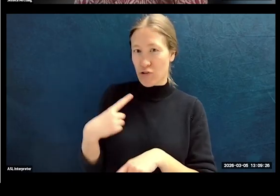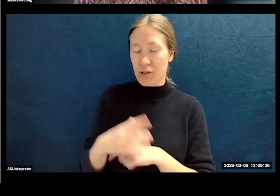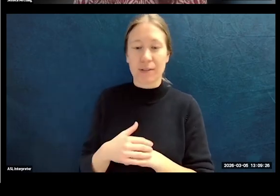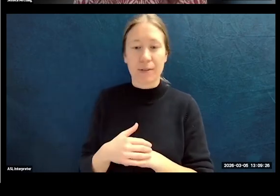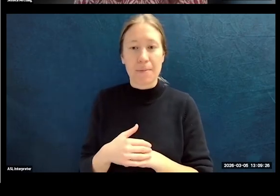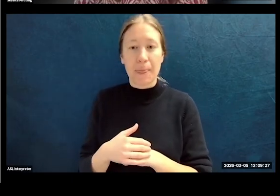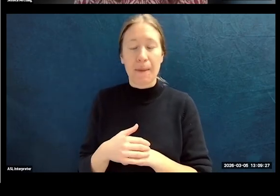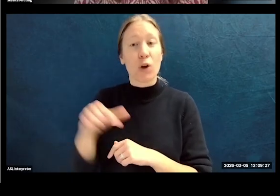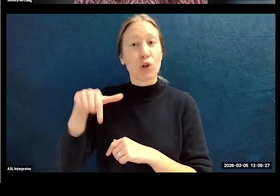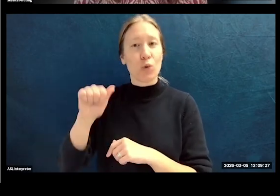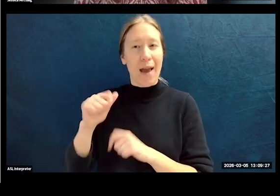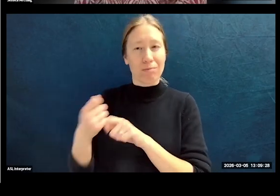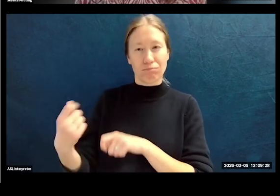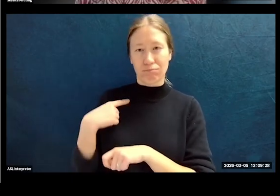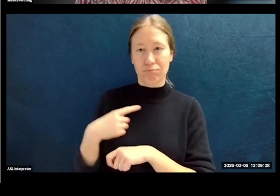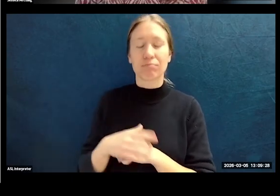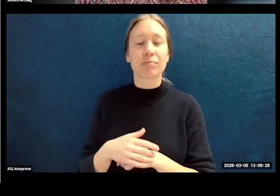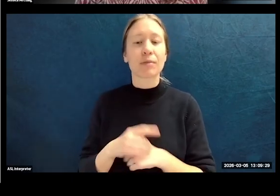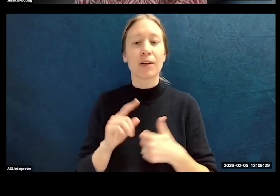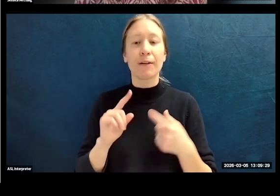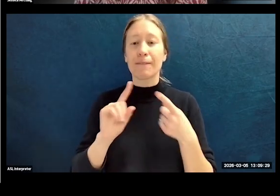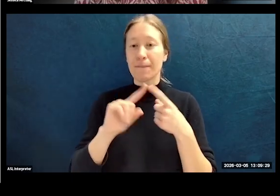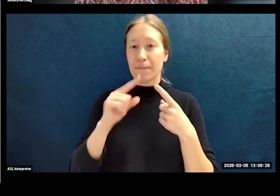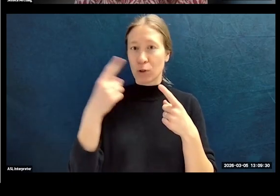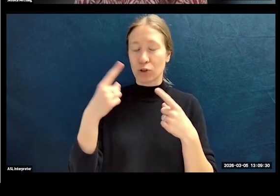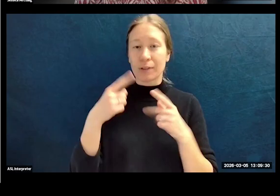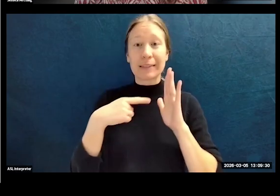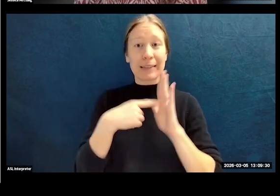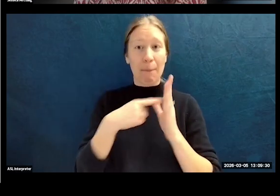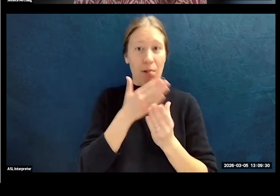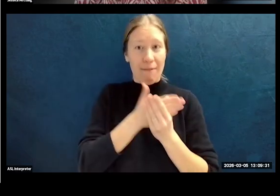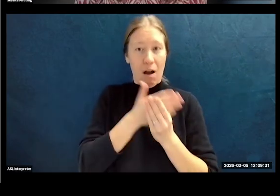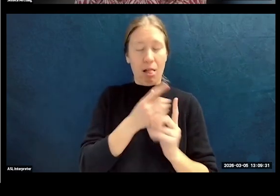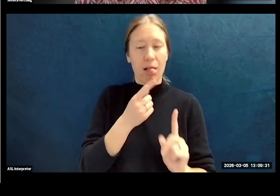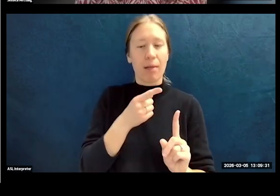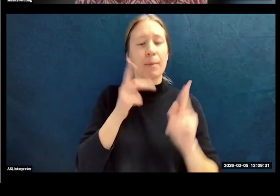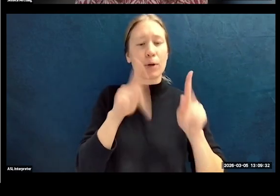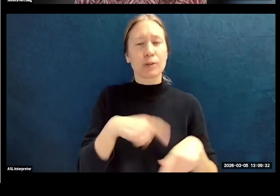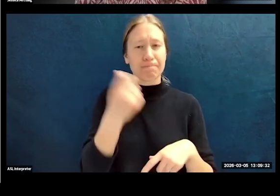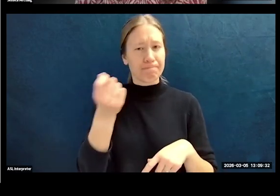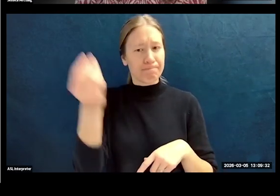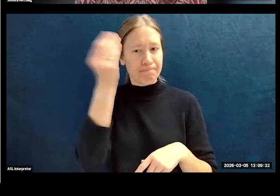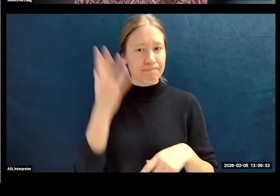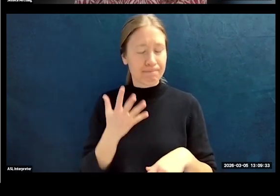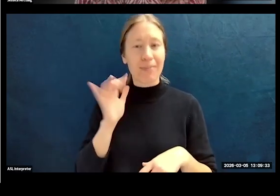So, the first is a question regarding the sample file. So someone noted that in the sample file that we've shared,